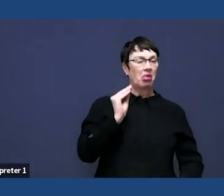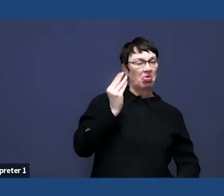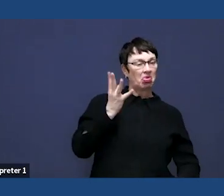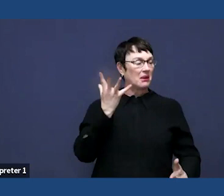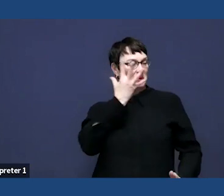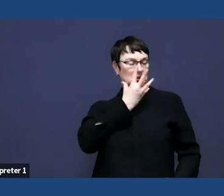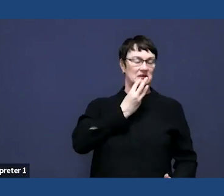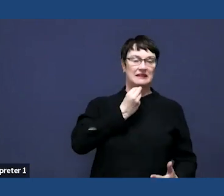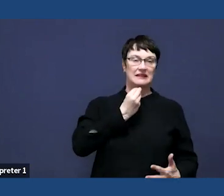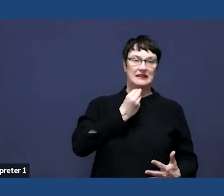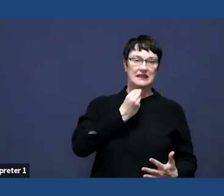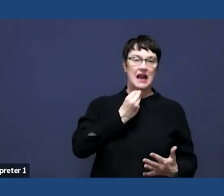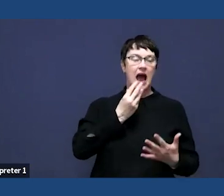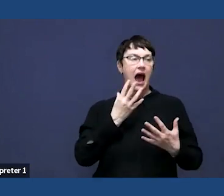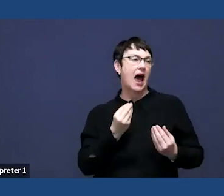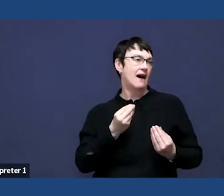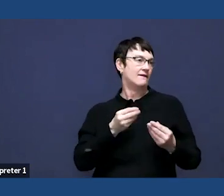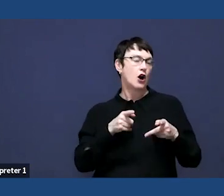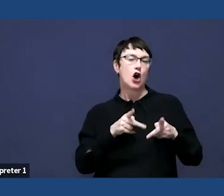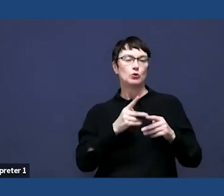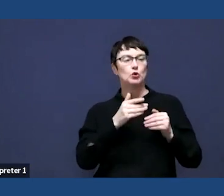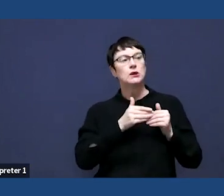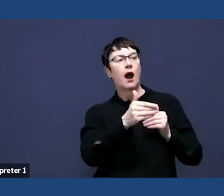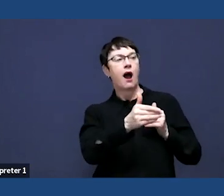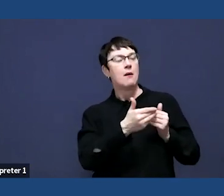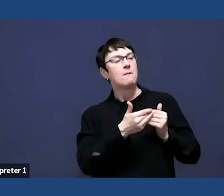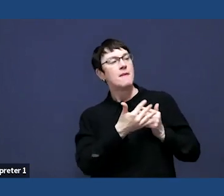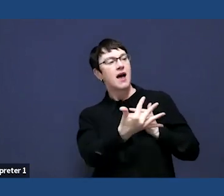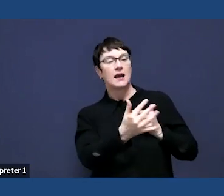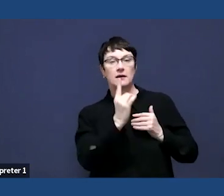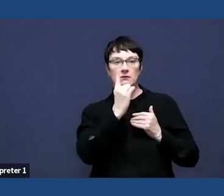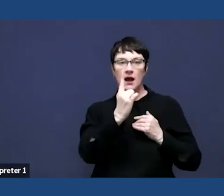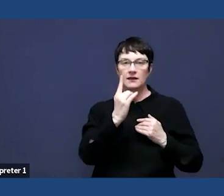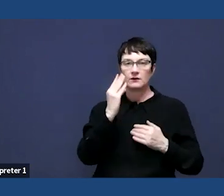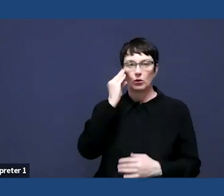But there's something really beautiful about the act of ageing.